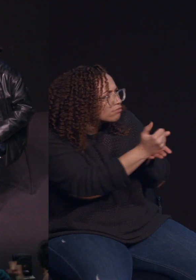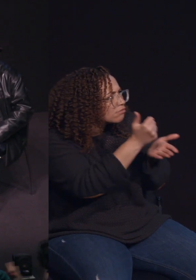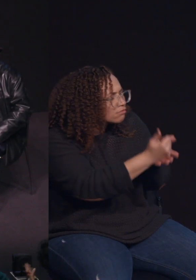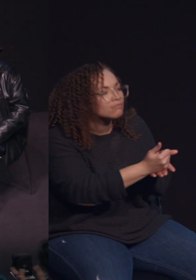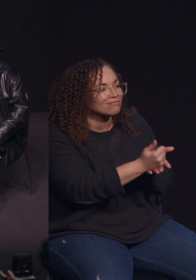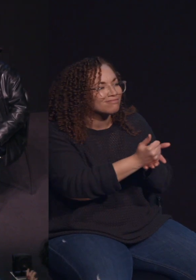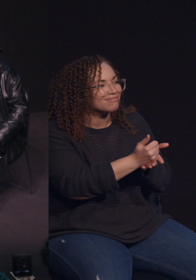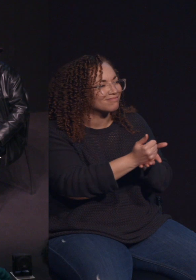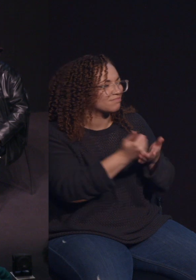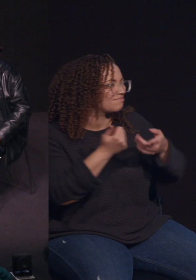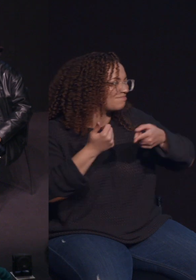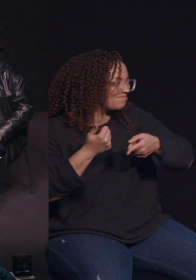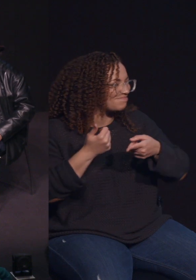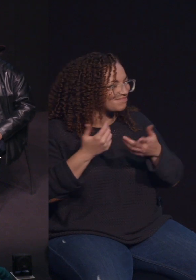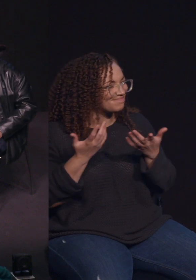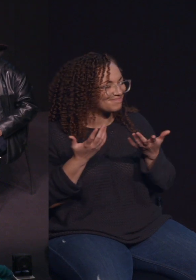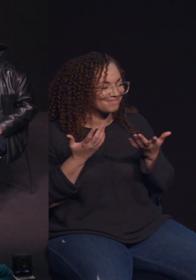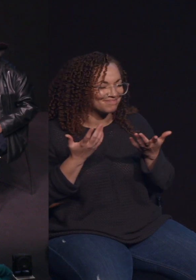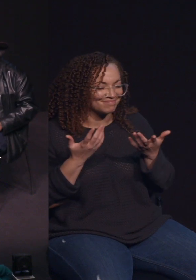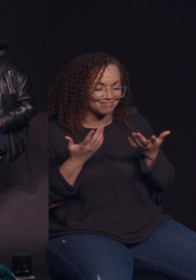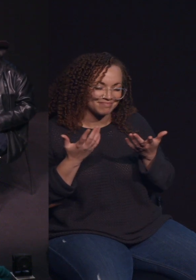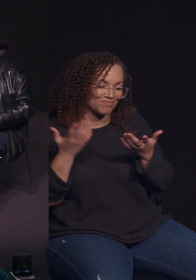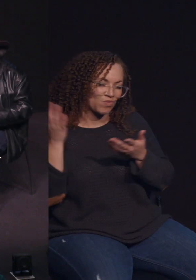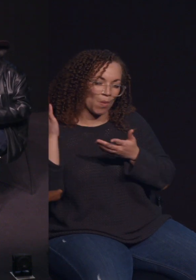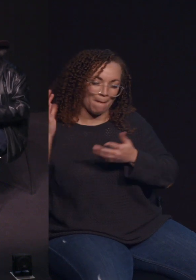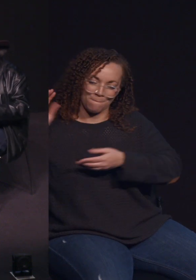But also, you find out something too is that if you look back